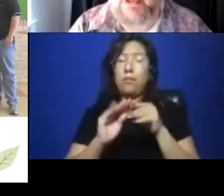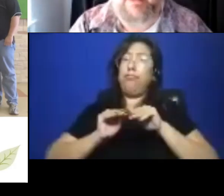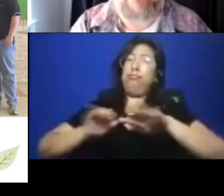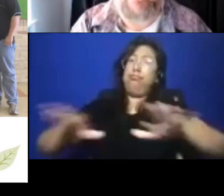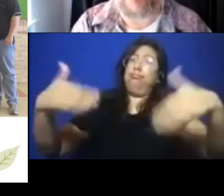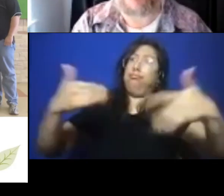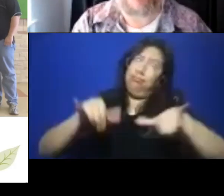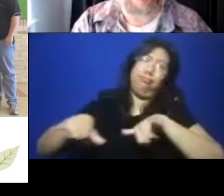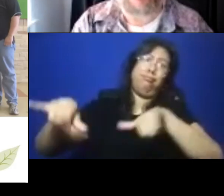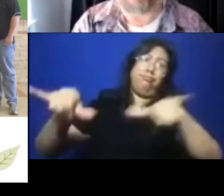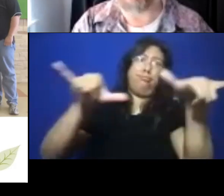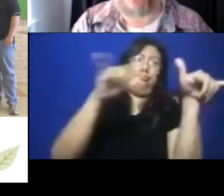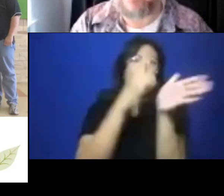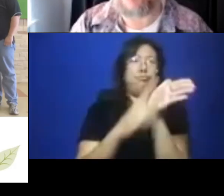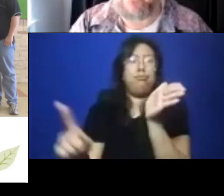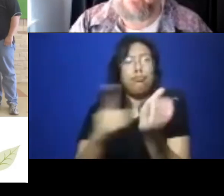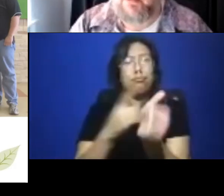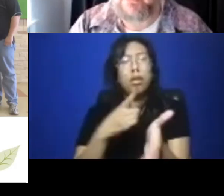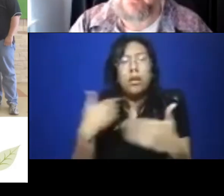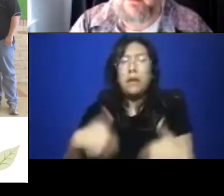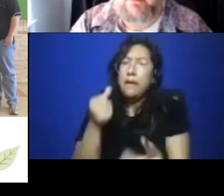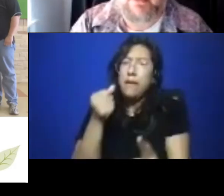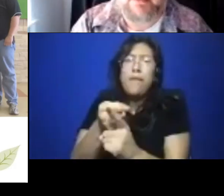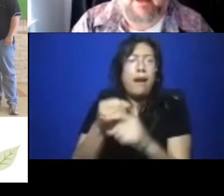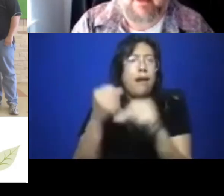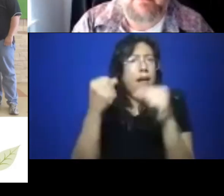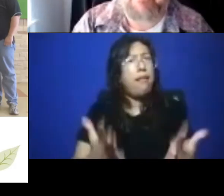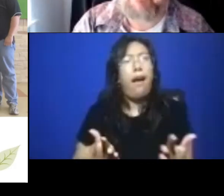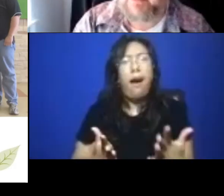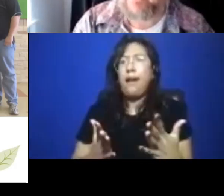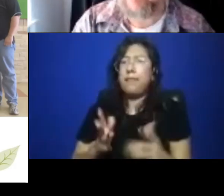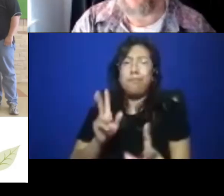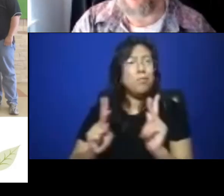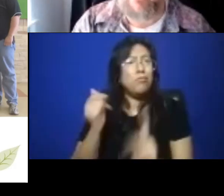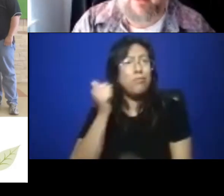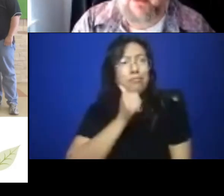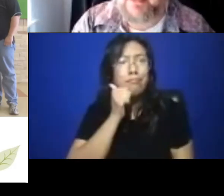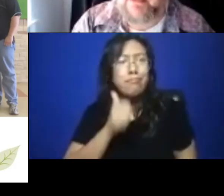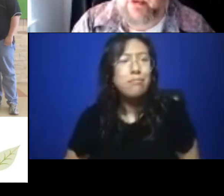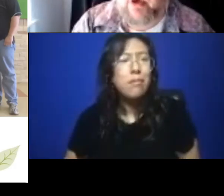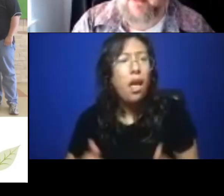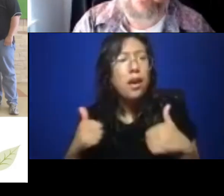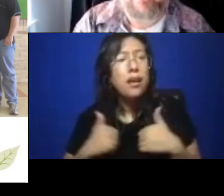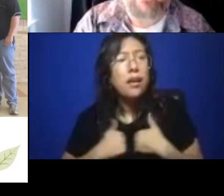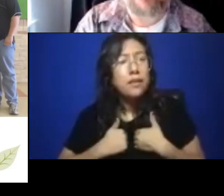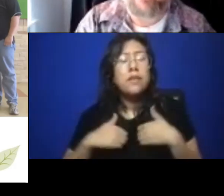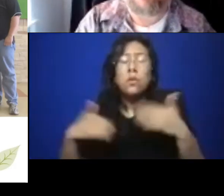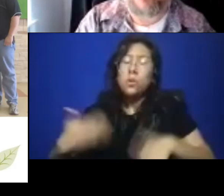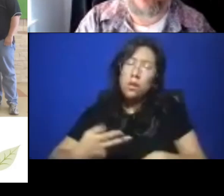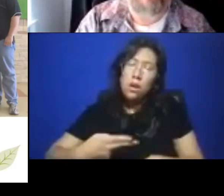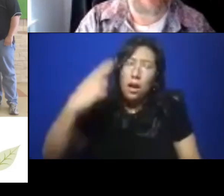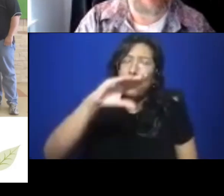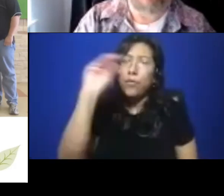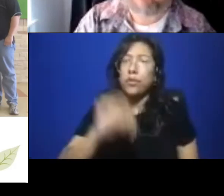which can affect lots of components of people's lives. There are high rates of trauma, like we talked about.